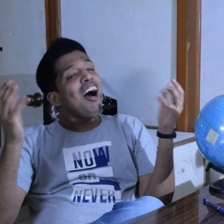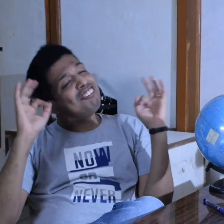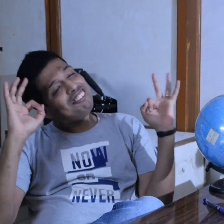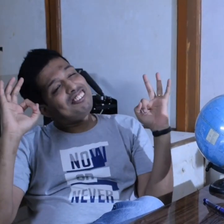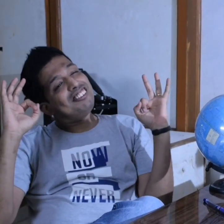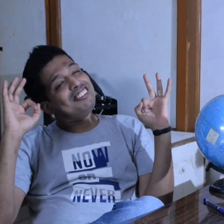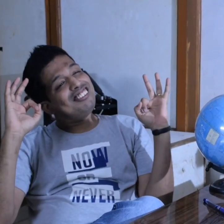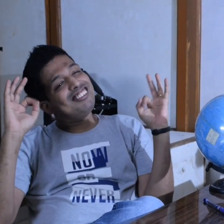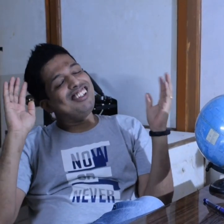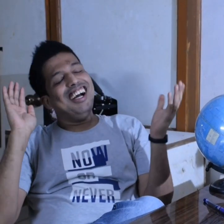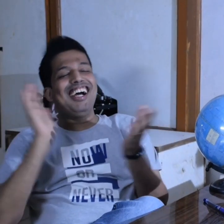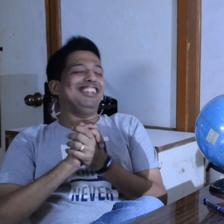Whassup Dude!...All is Well